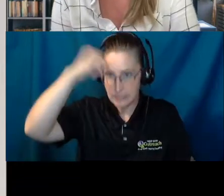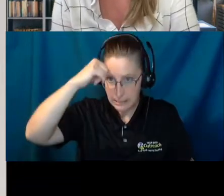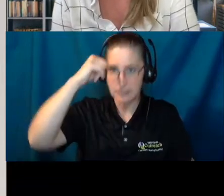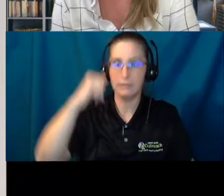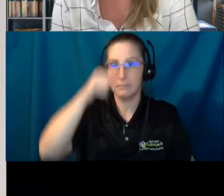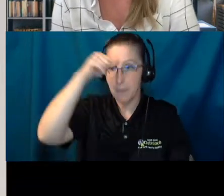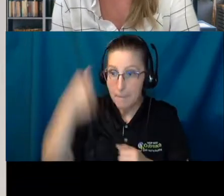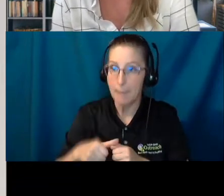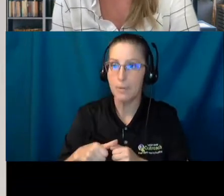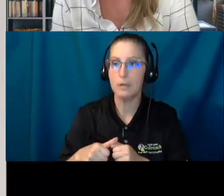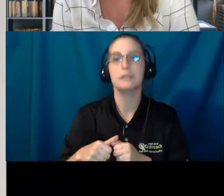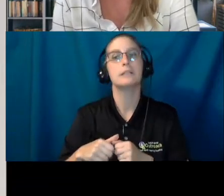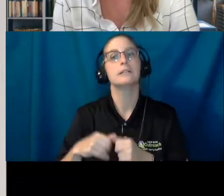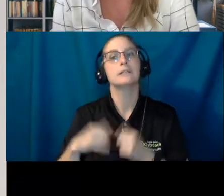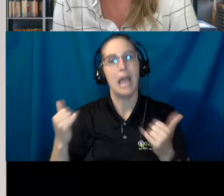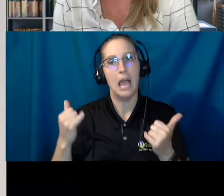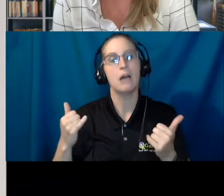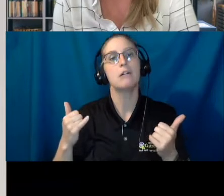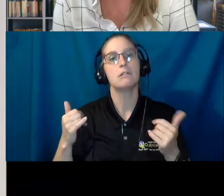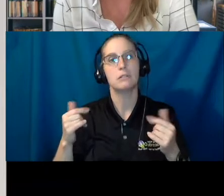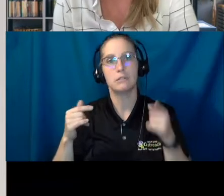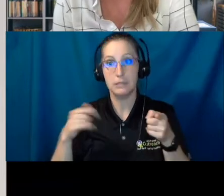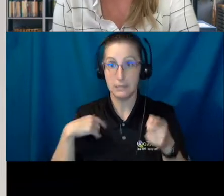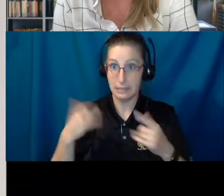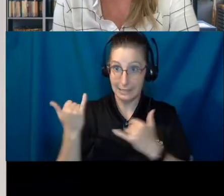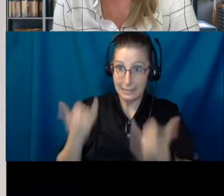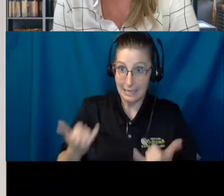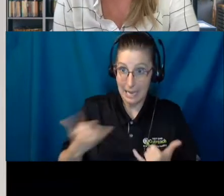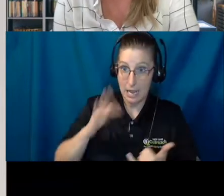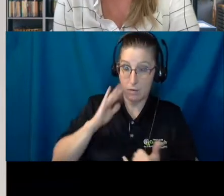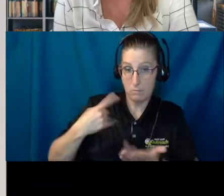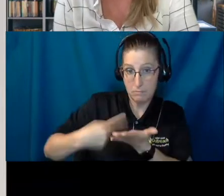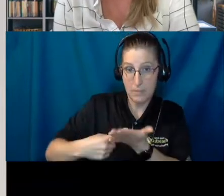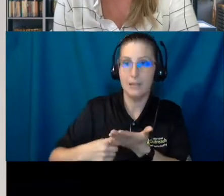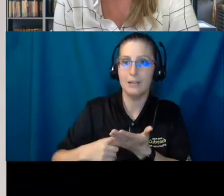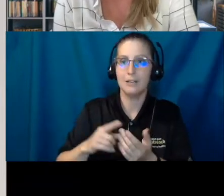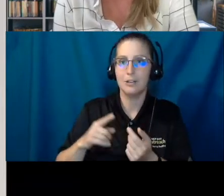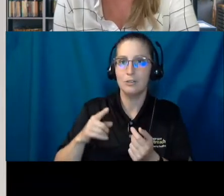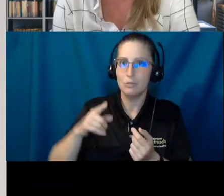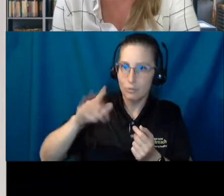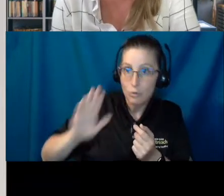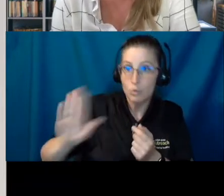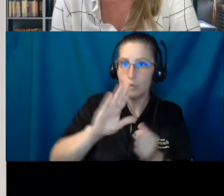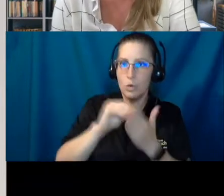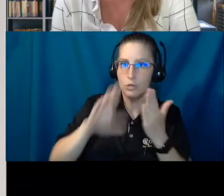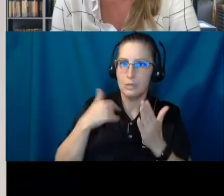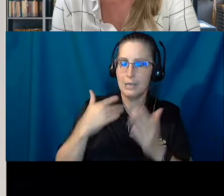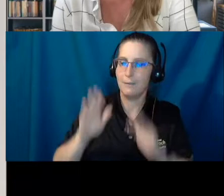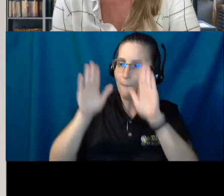to talk about today, how we can get all of our students into great peer relationships,